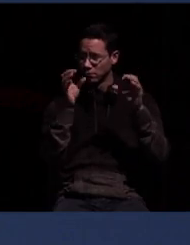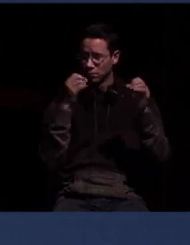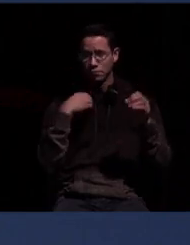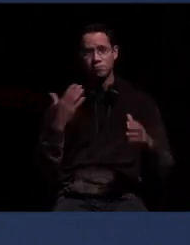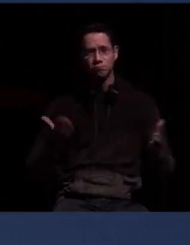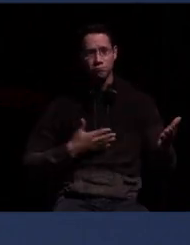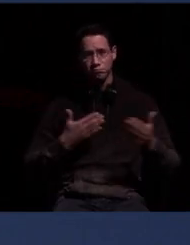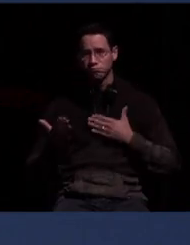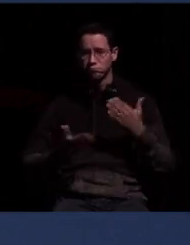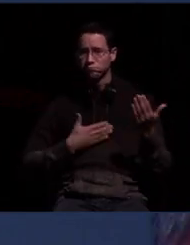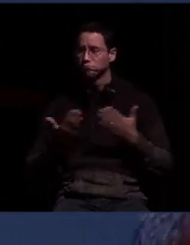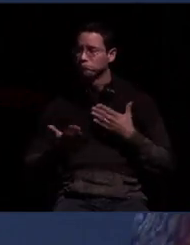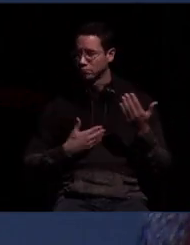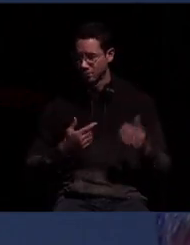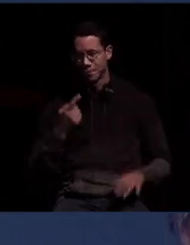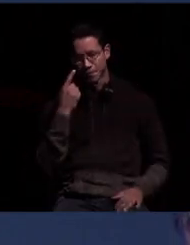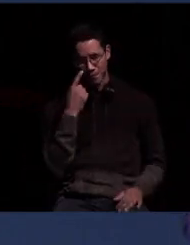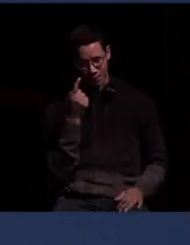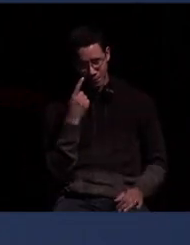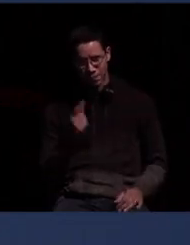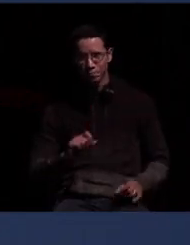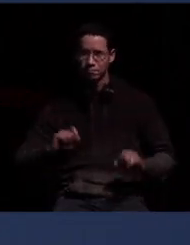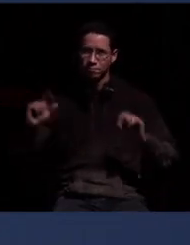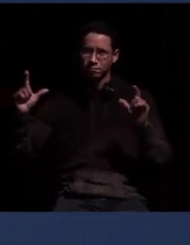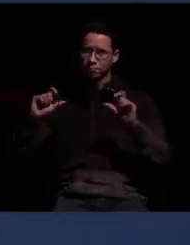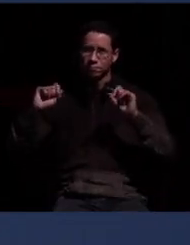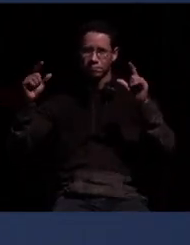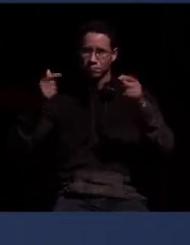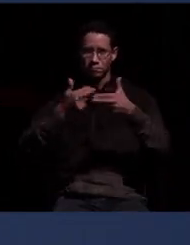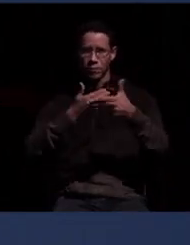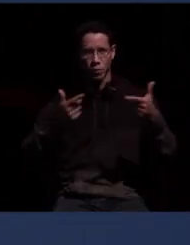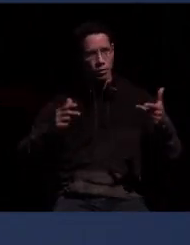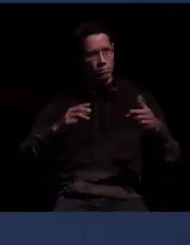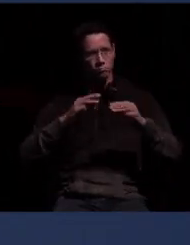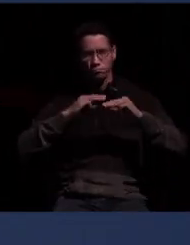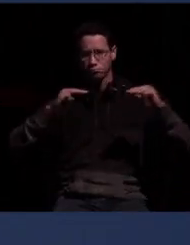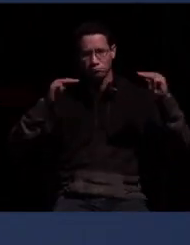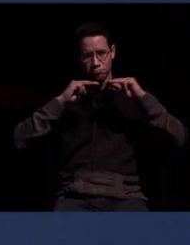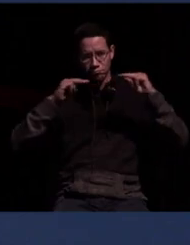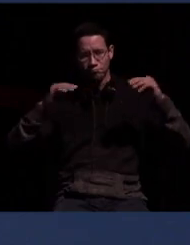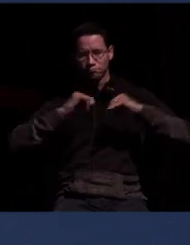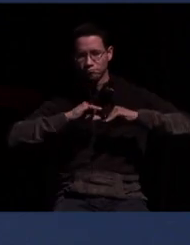astounded at the billboards or any pharmacy propaganda